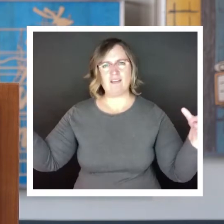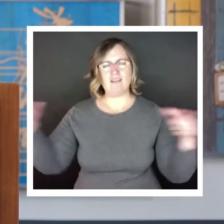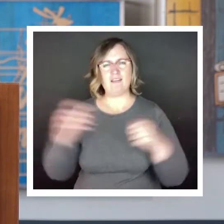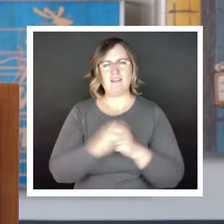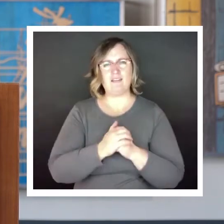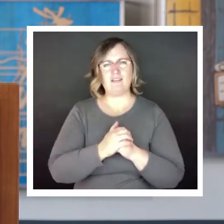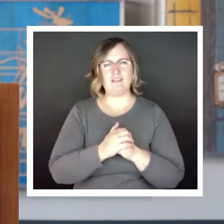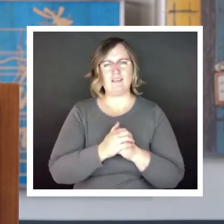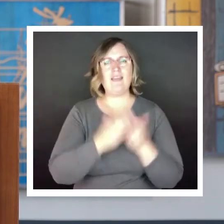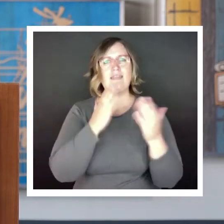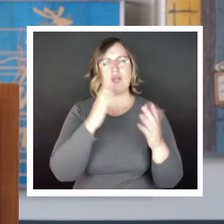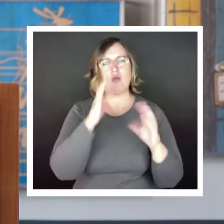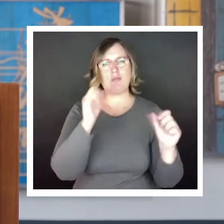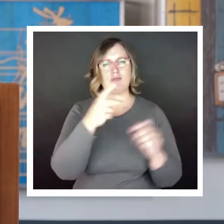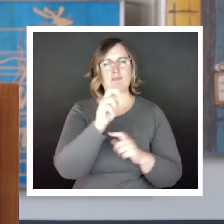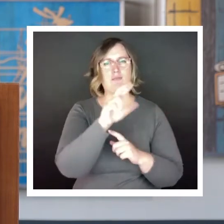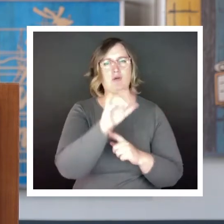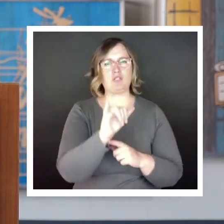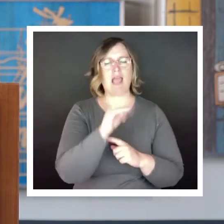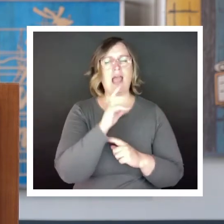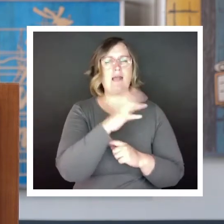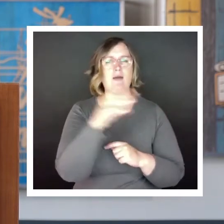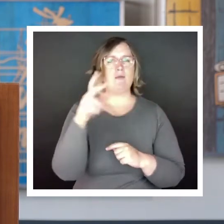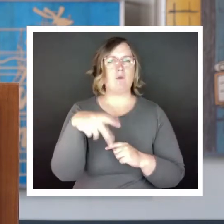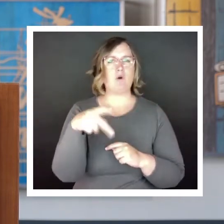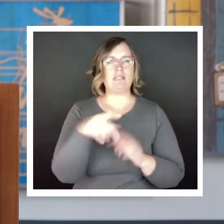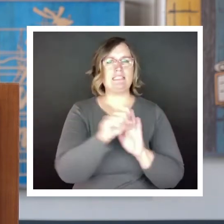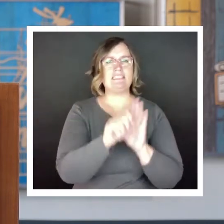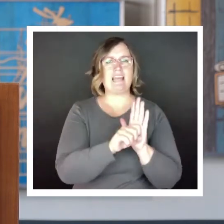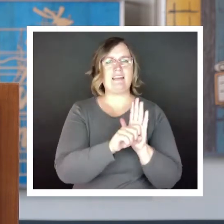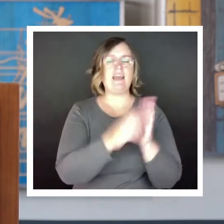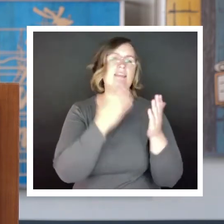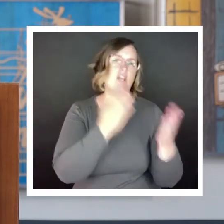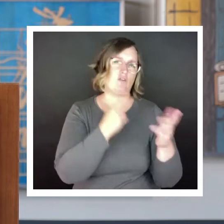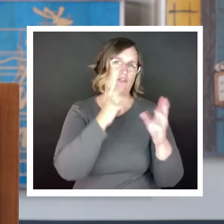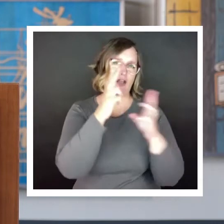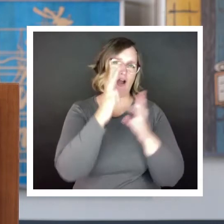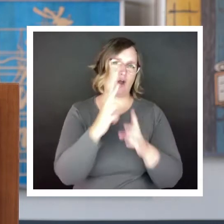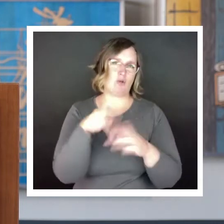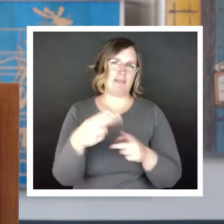Thank you President Percy and Portland State. Thank you for the honorary PhD.